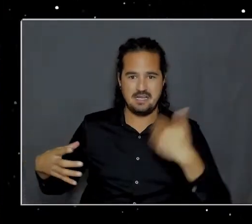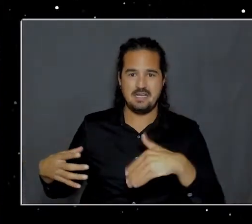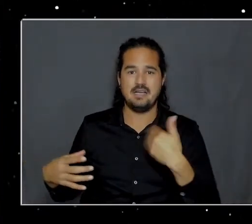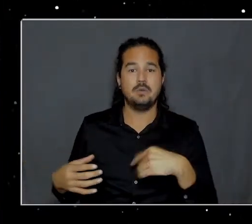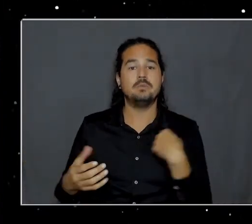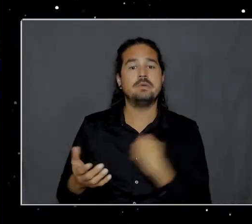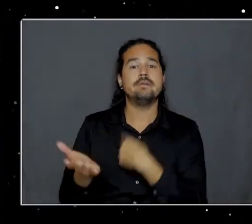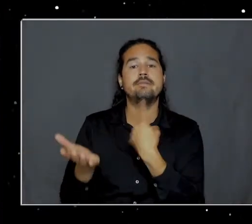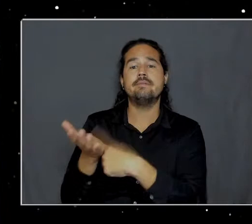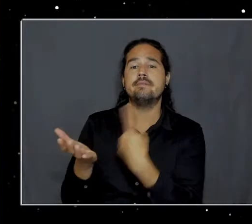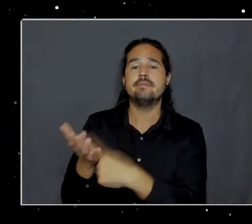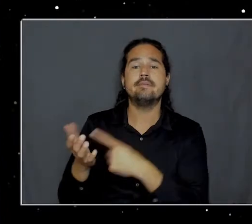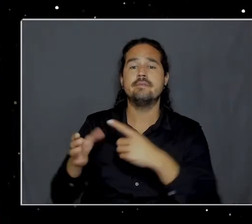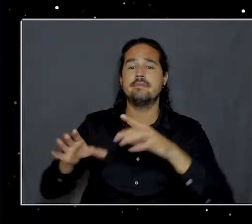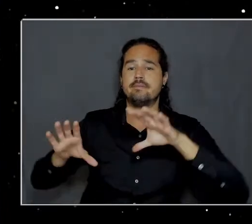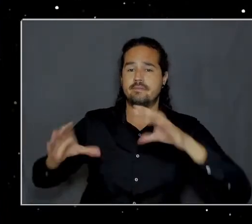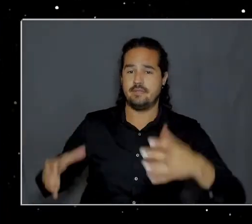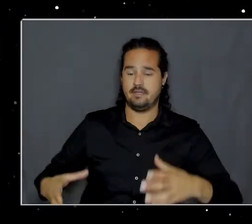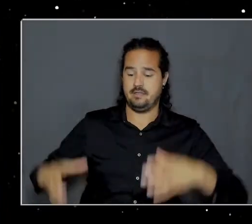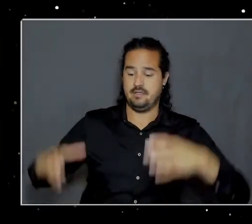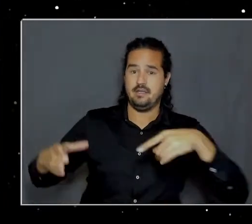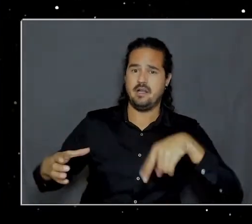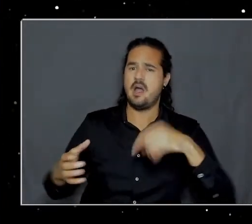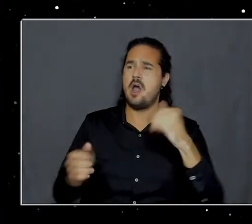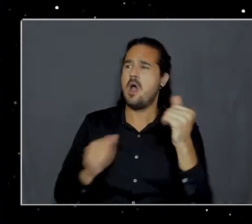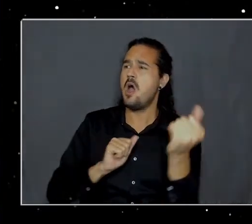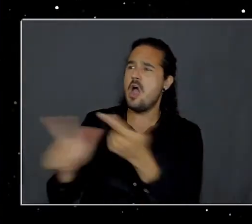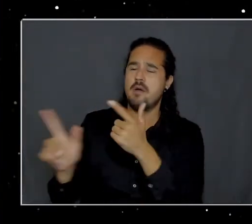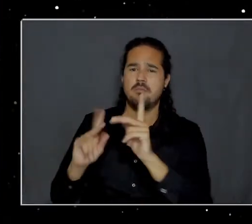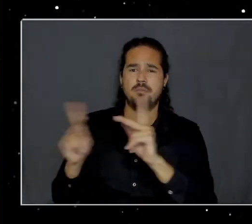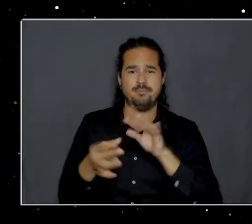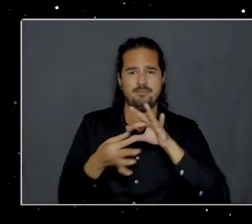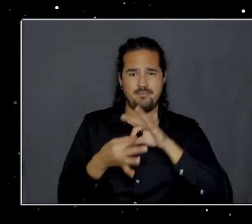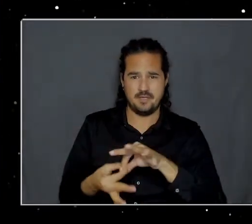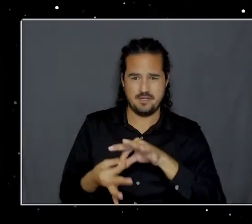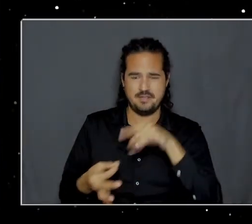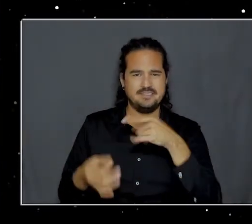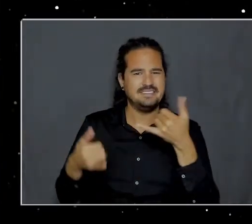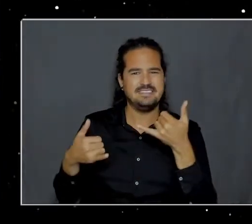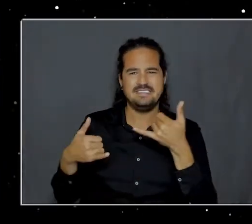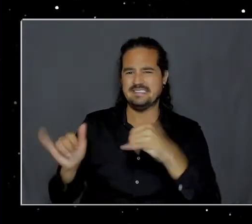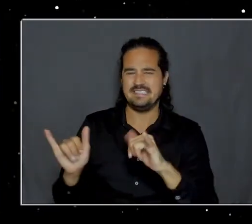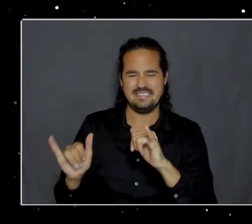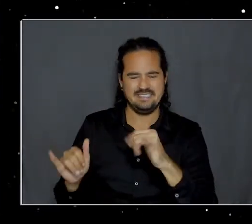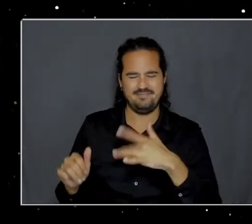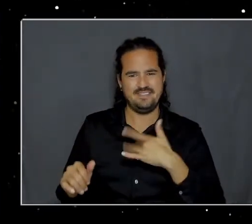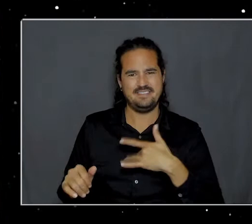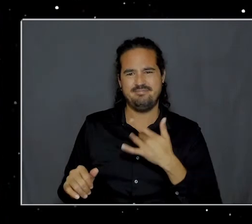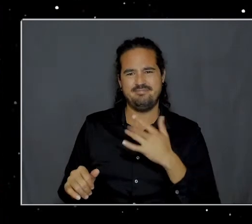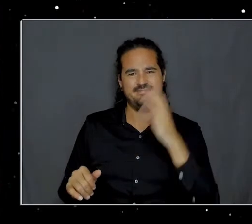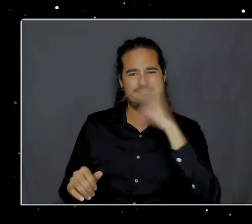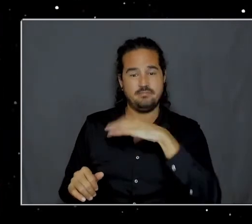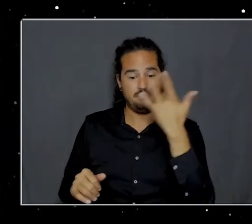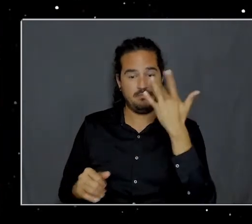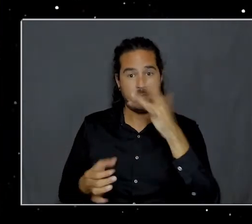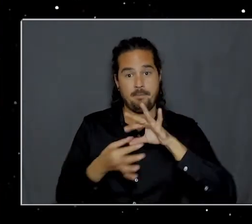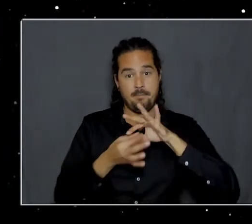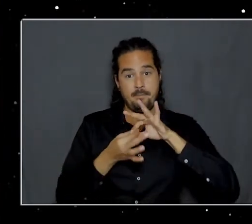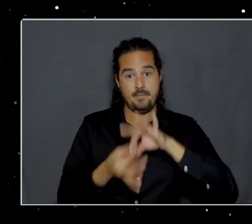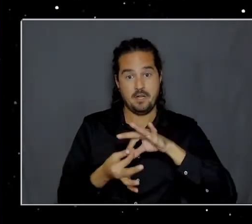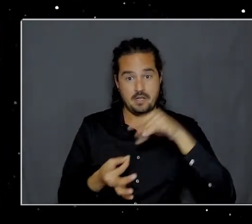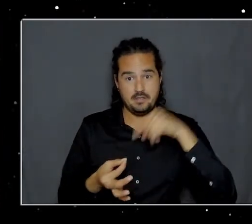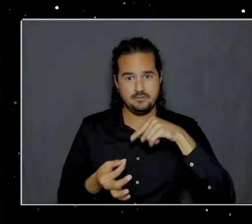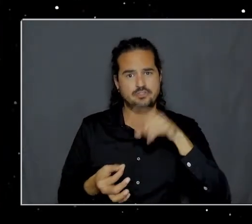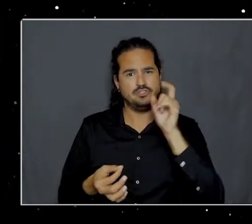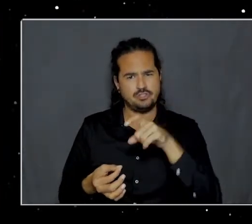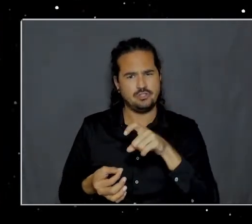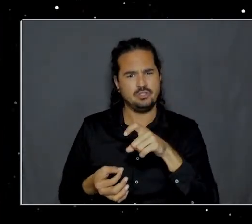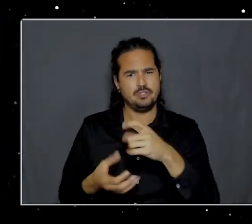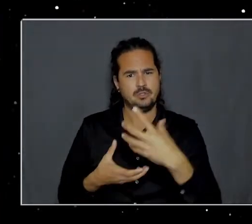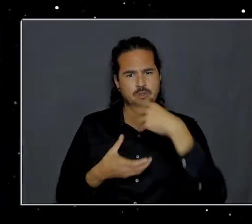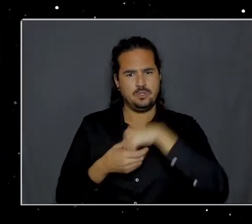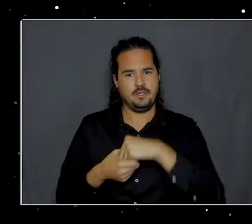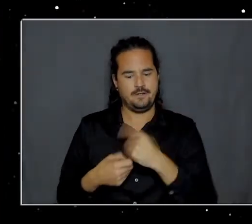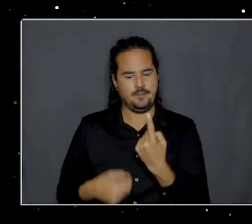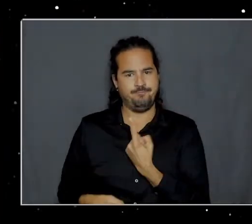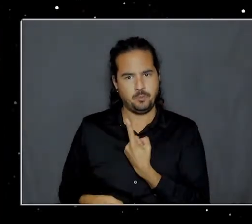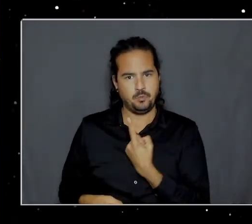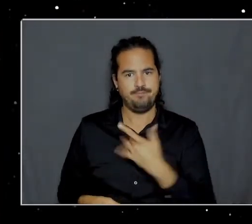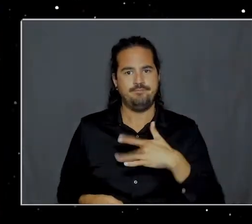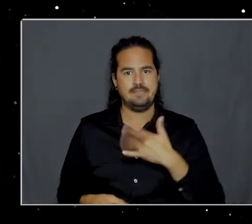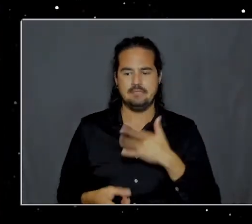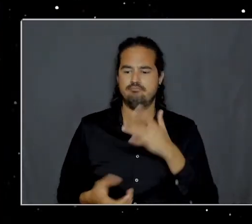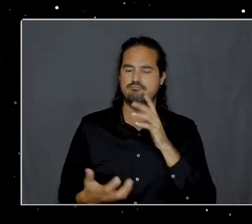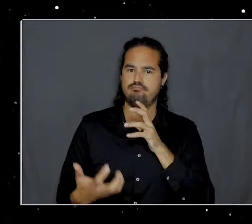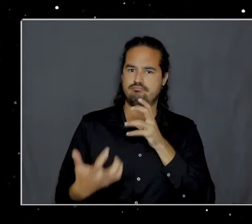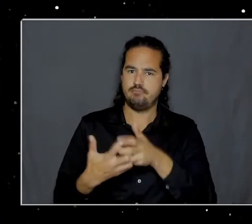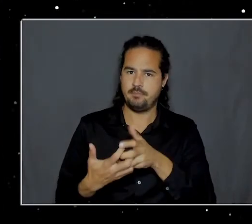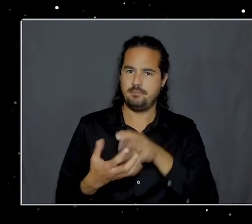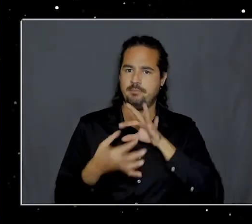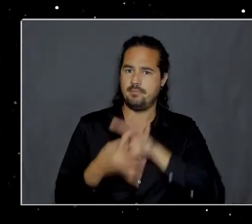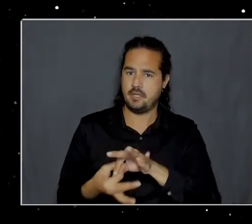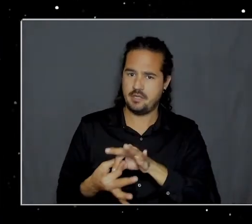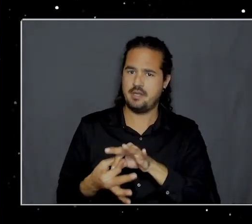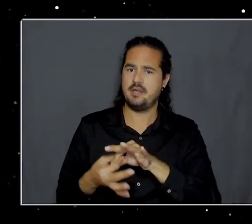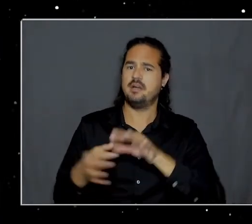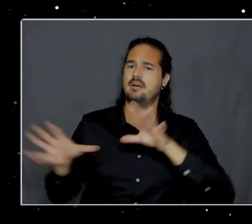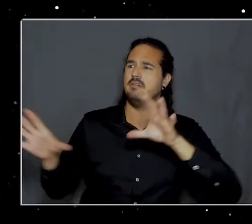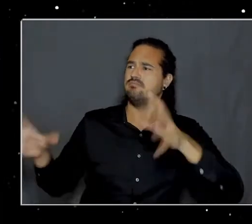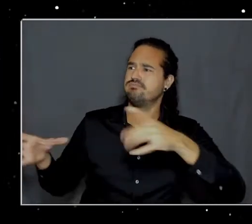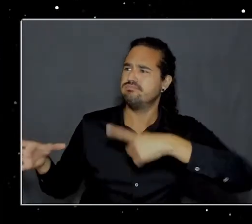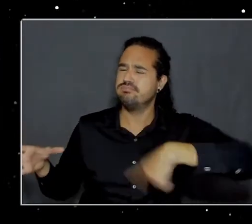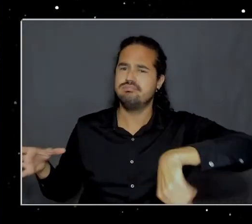SPACE FOR BELONGING FOR